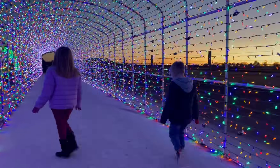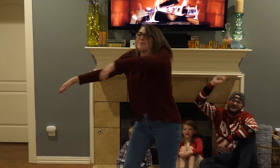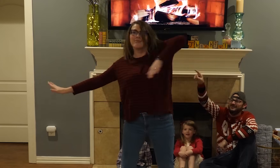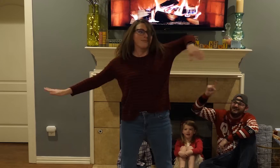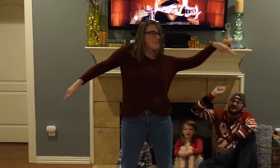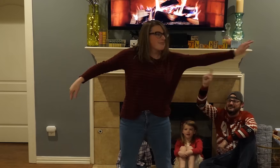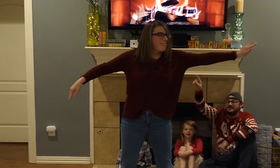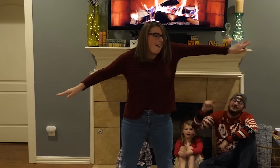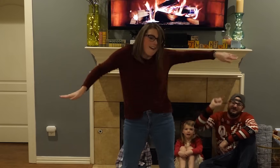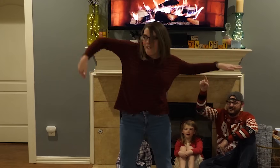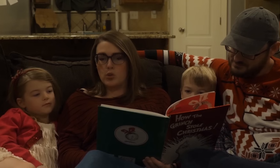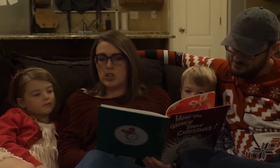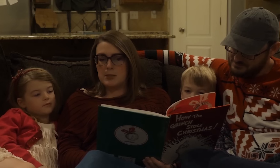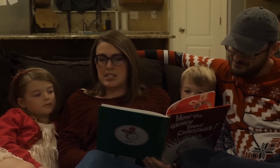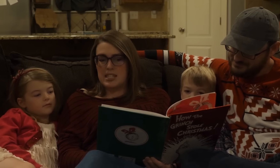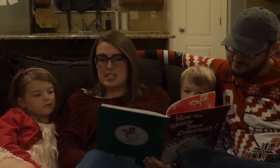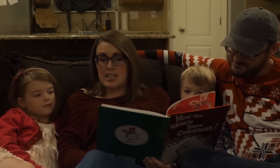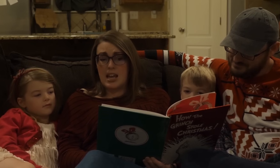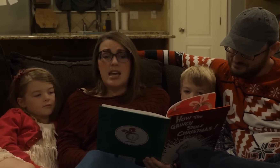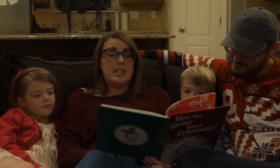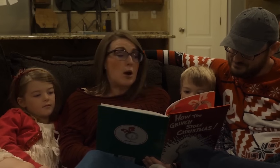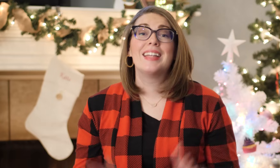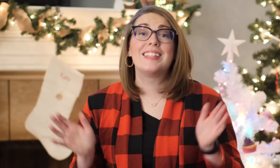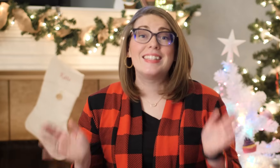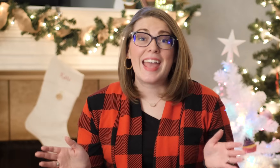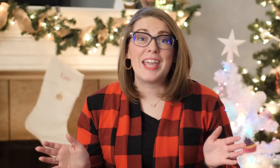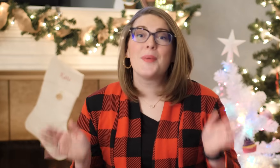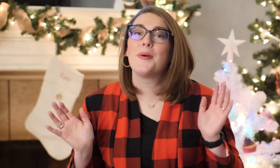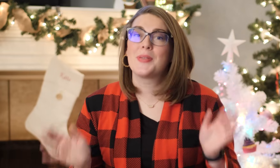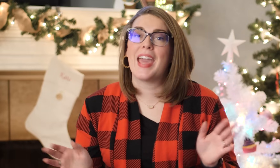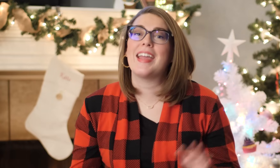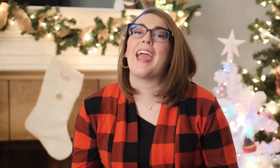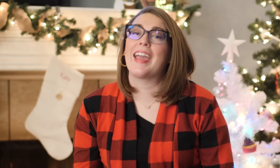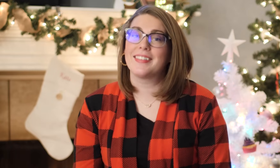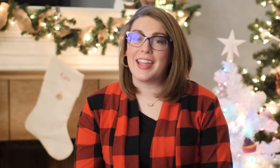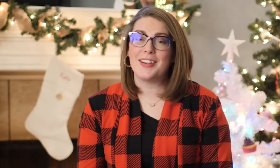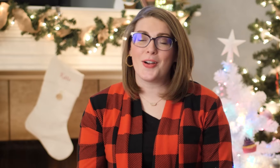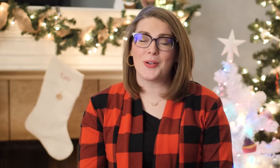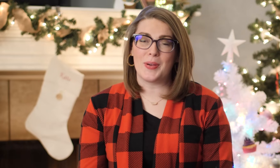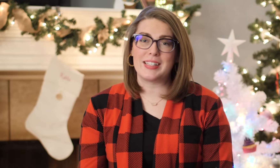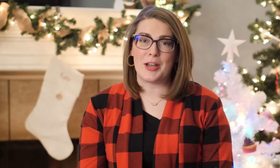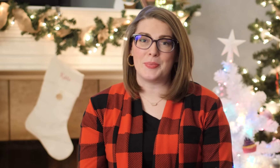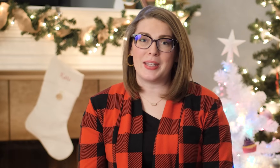Christmas music, and spending time with family. Today both Kate and Lane are going to help me.